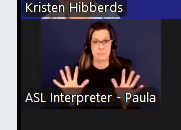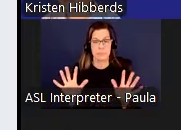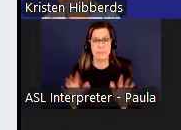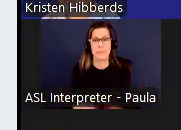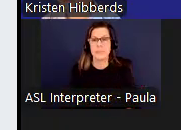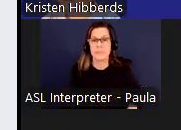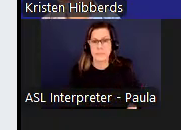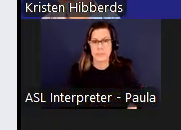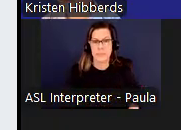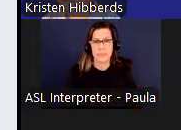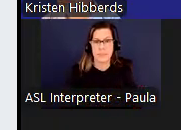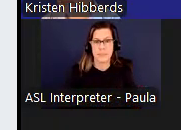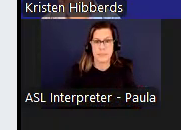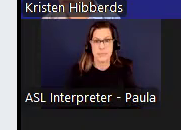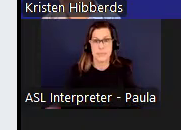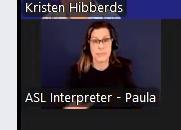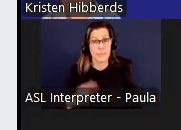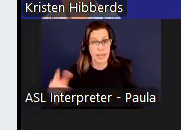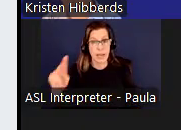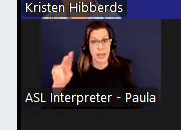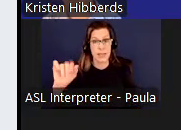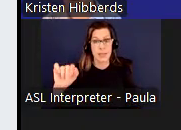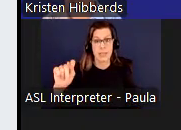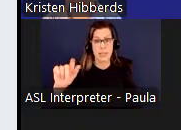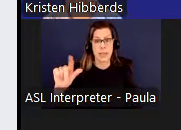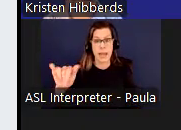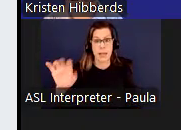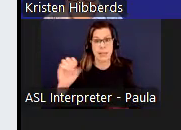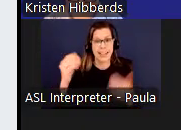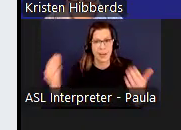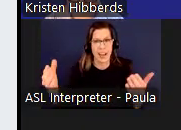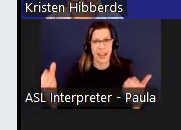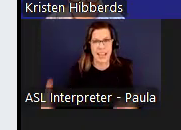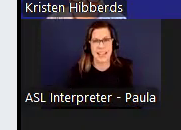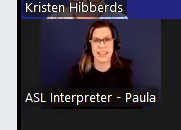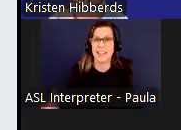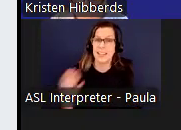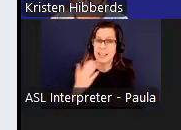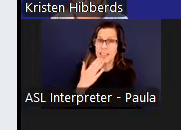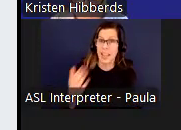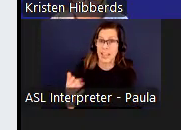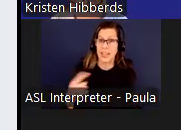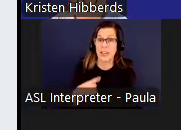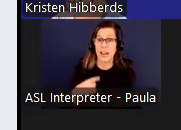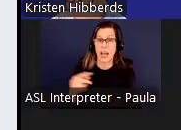So Next up, Natalie. OK, perfect. Go ahead, Natalie. Thank you. I am looking at page 5.